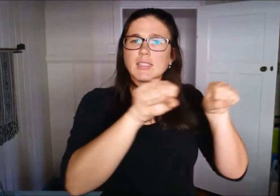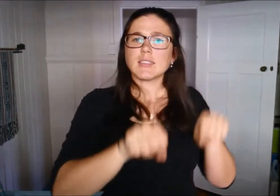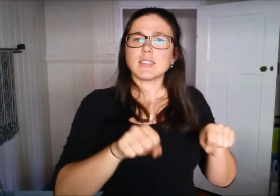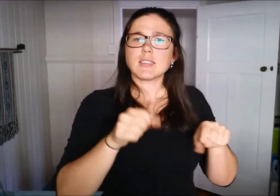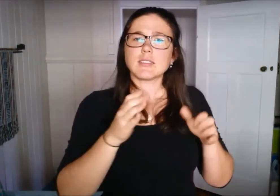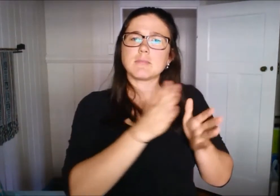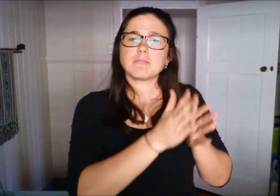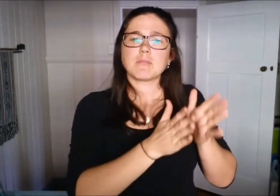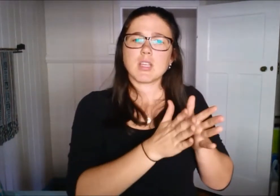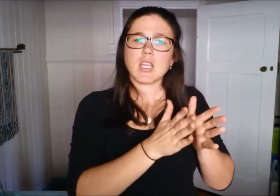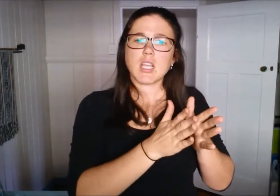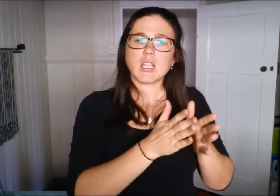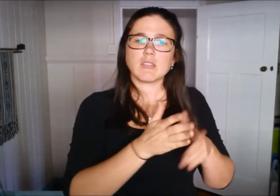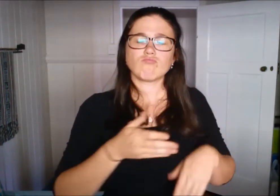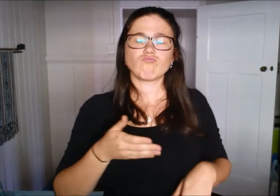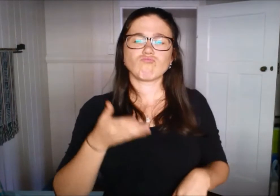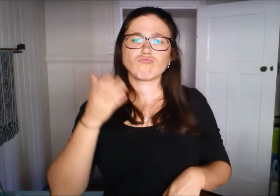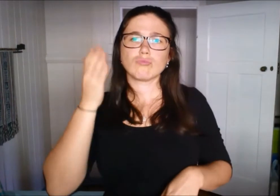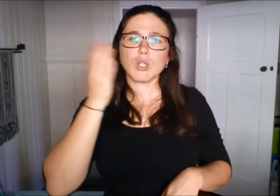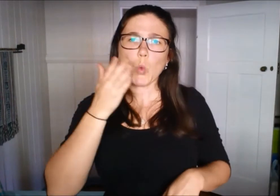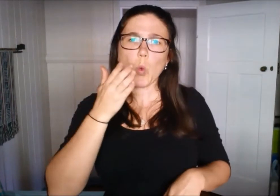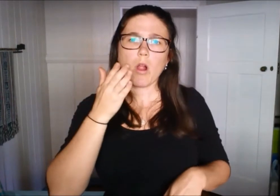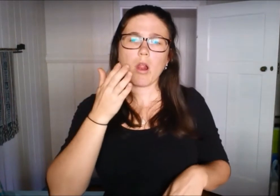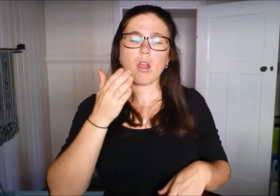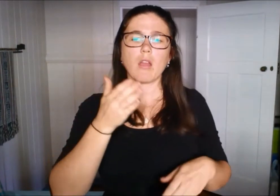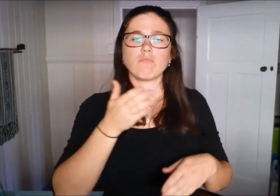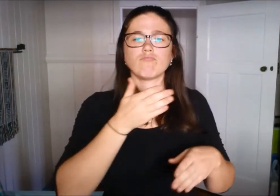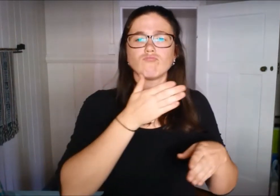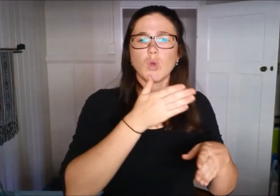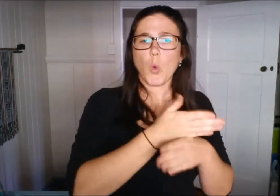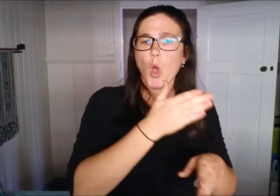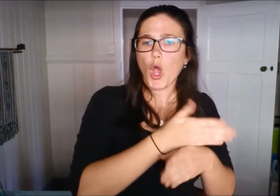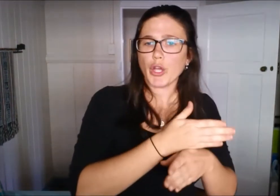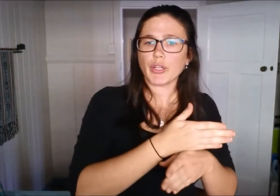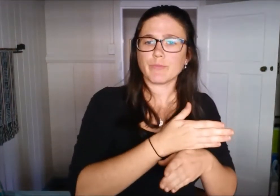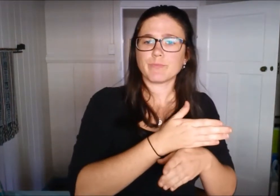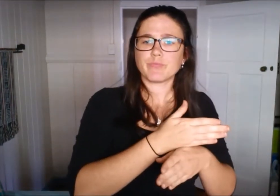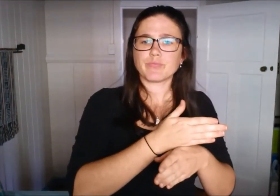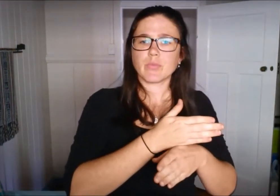Systems refer to things like schools, workplaces,